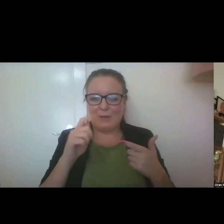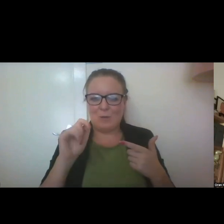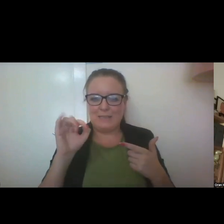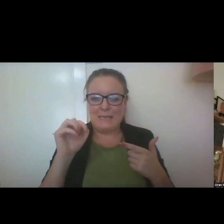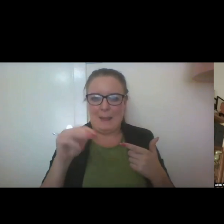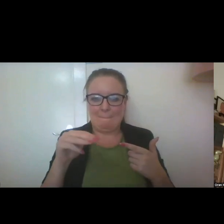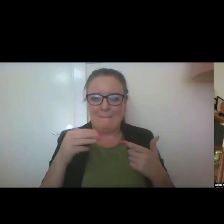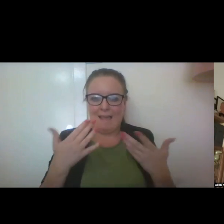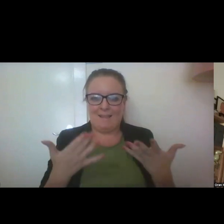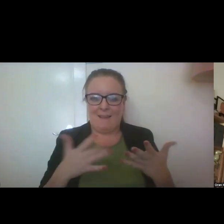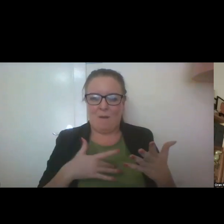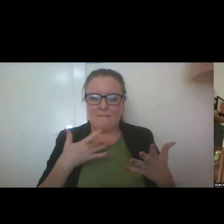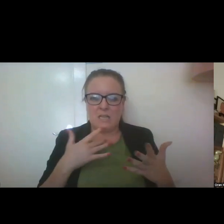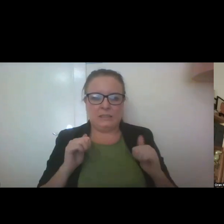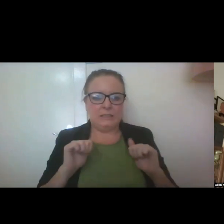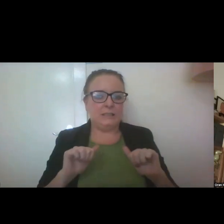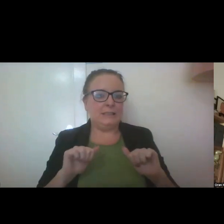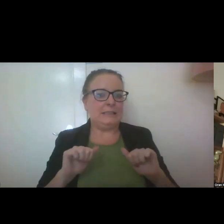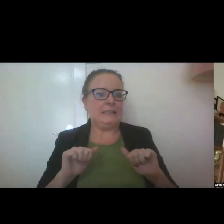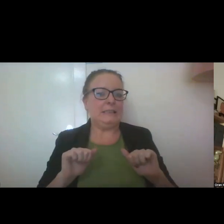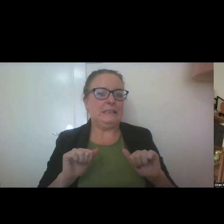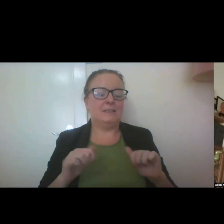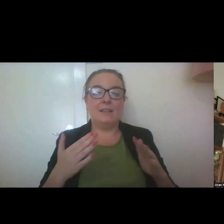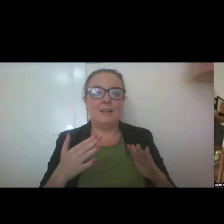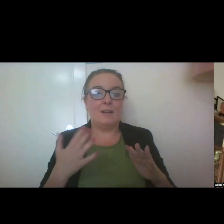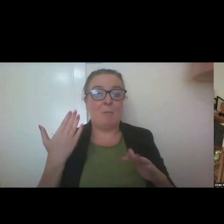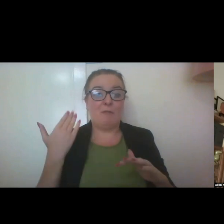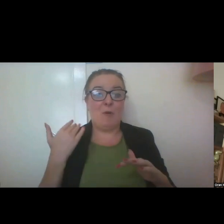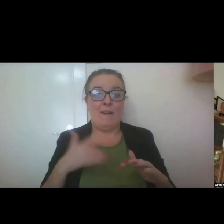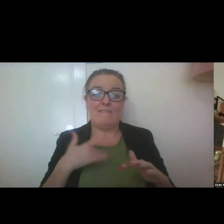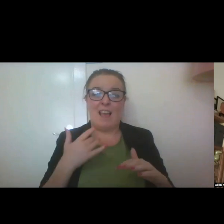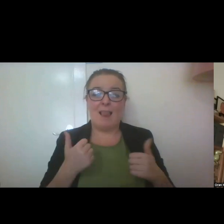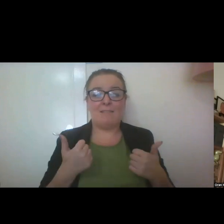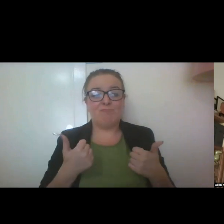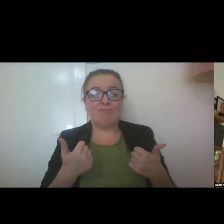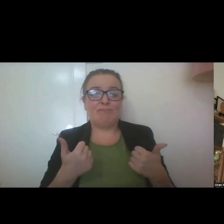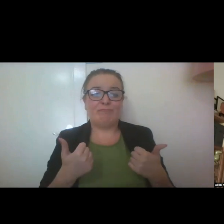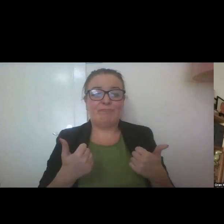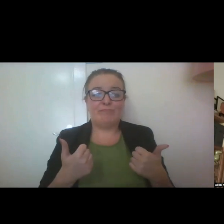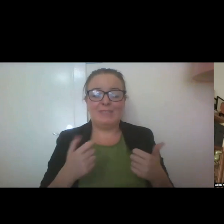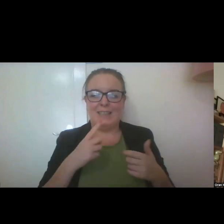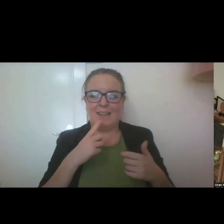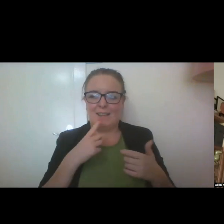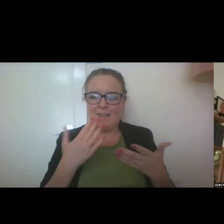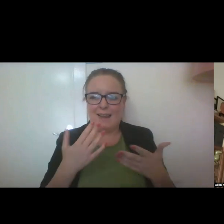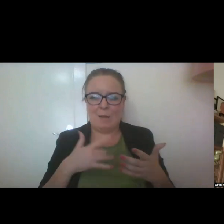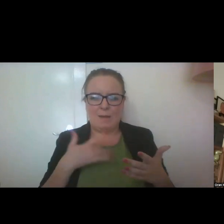I was feeling quite calm and ready for speaking away and now I feel that there is definitely a lot of pressure now